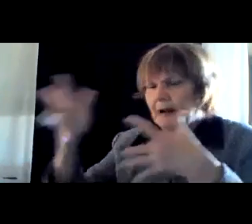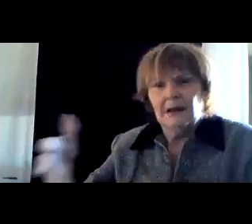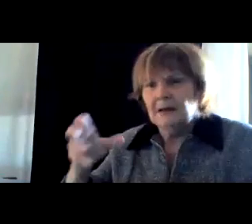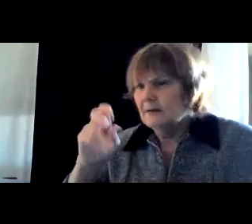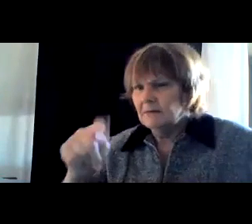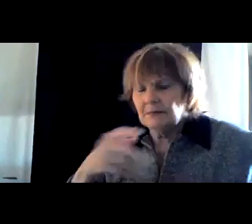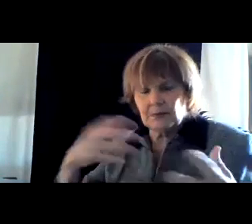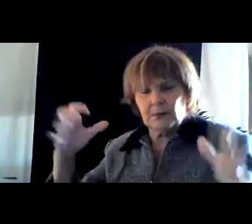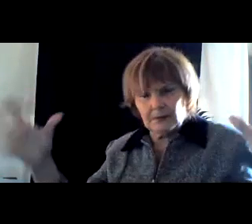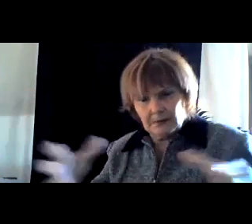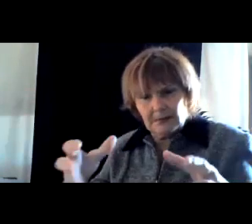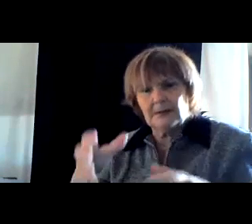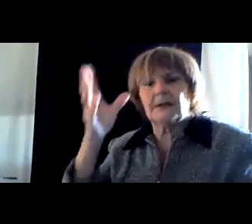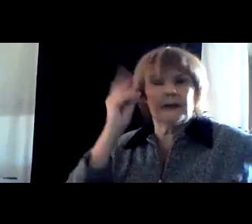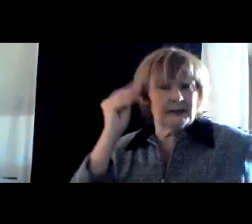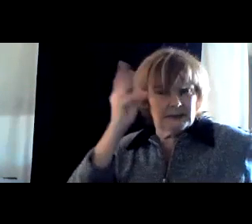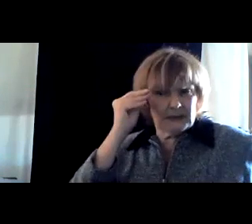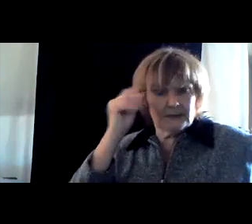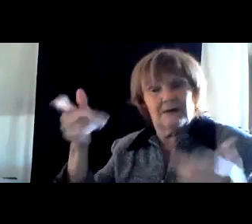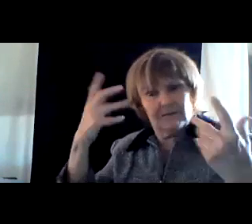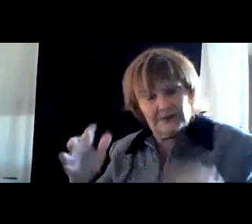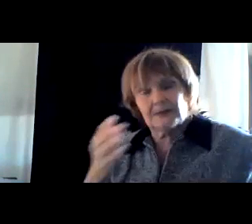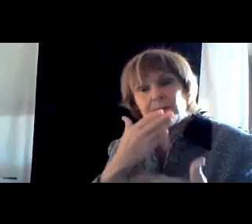which we've already talked about a ton. And then we're onto the last slide.